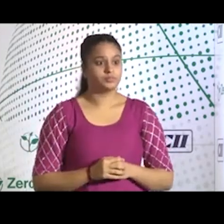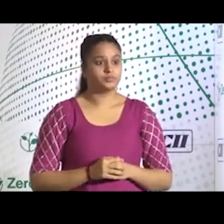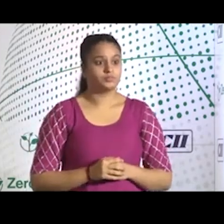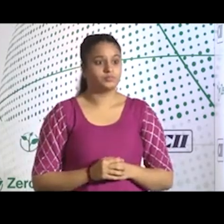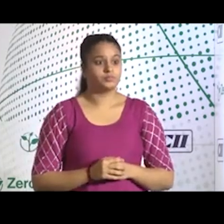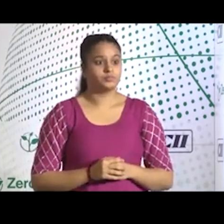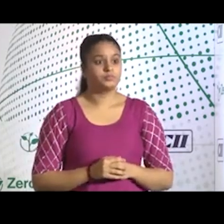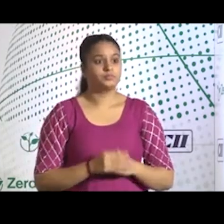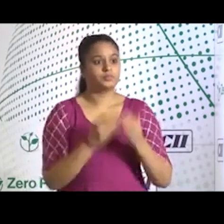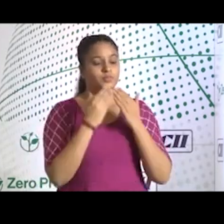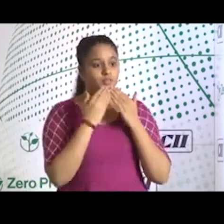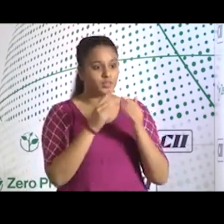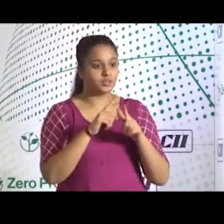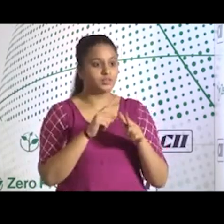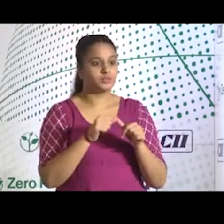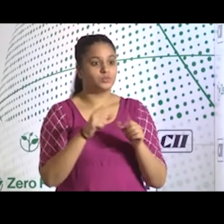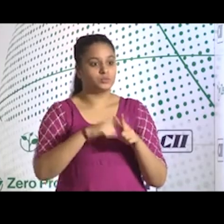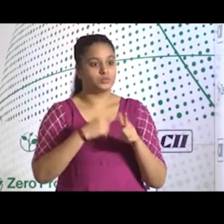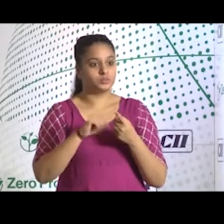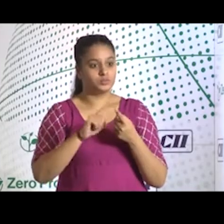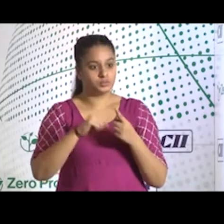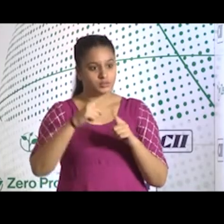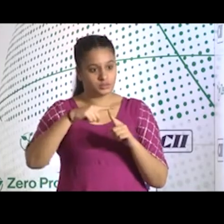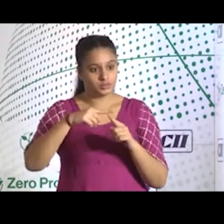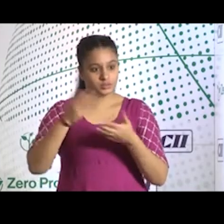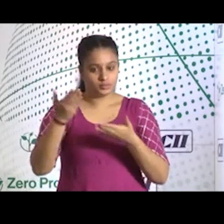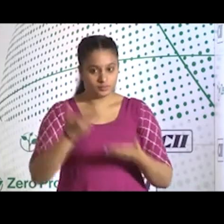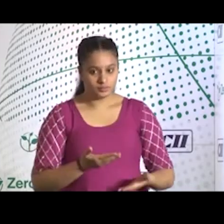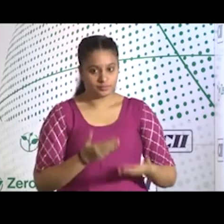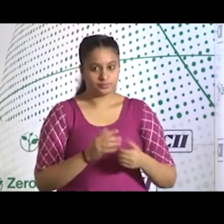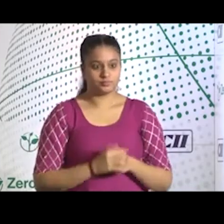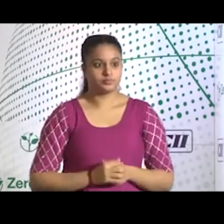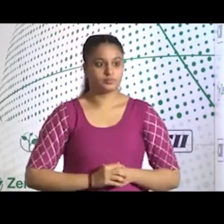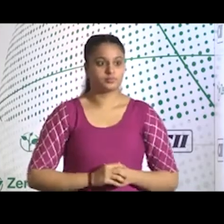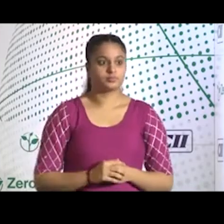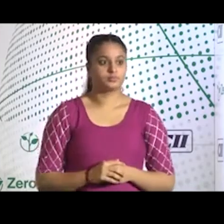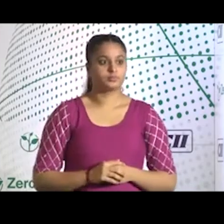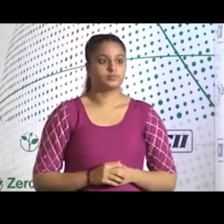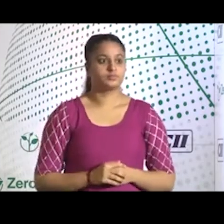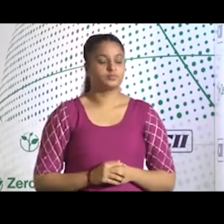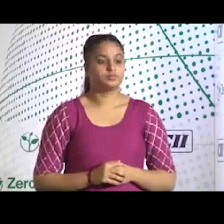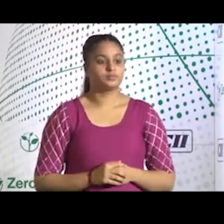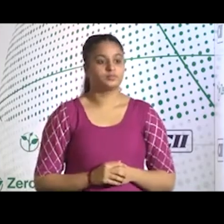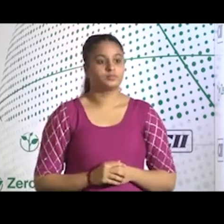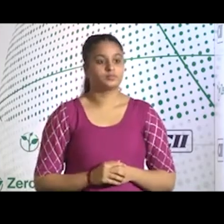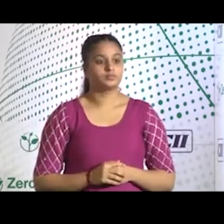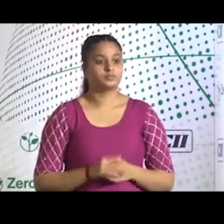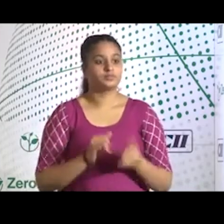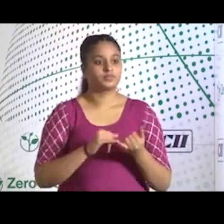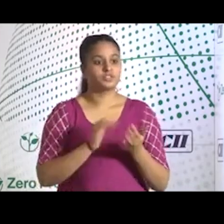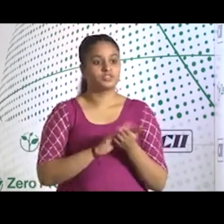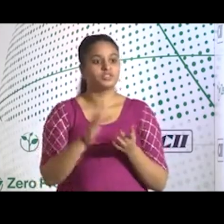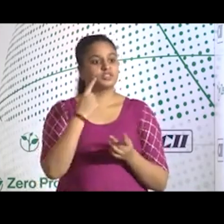So thank you all for being on this panel. And of course Shilpi I think needs no introduction.